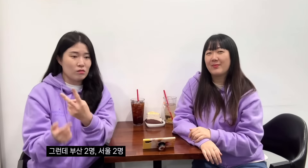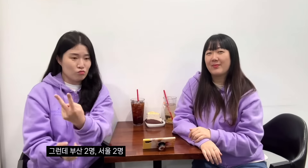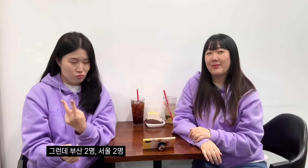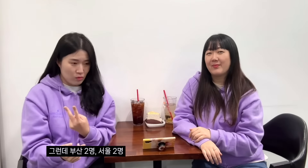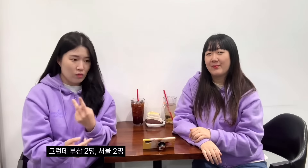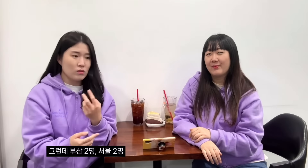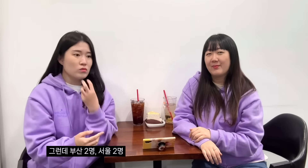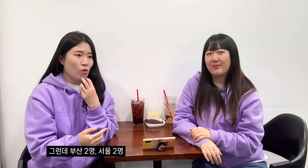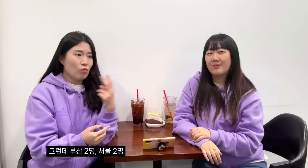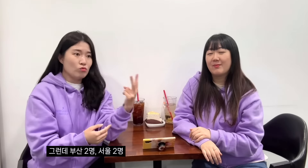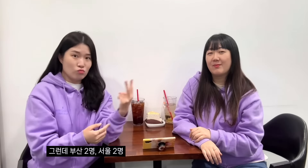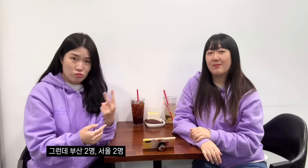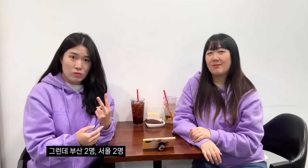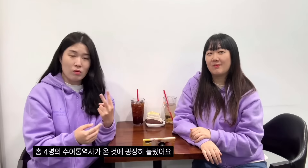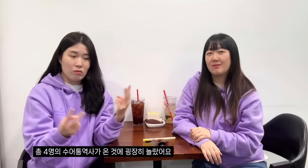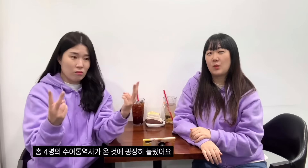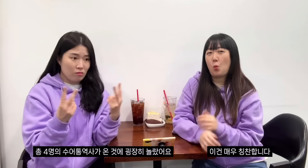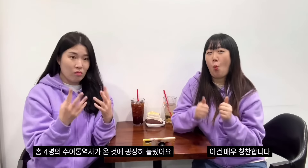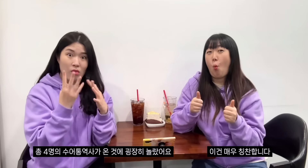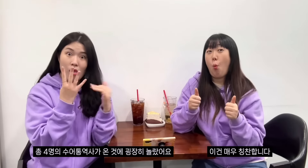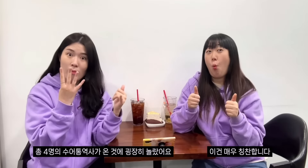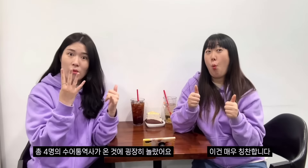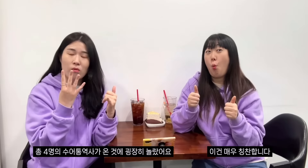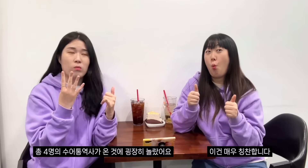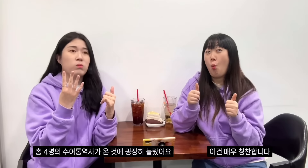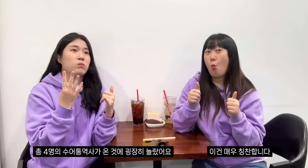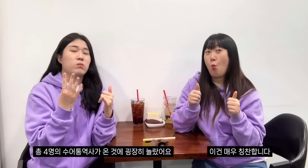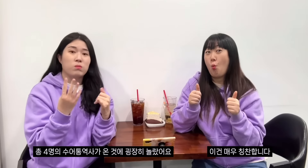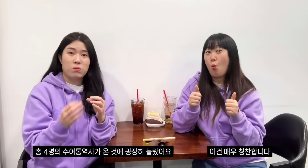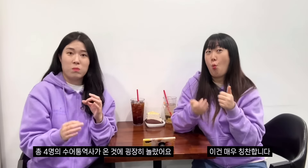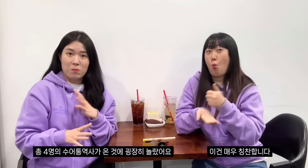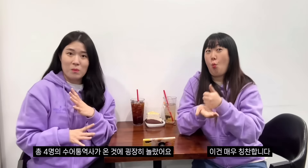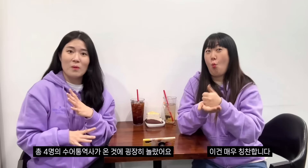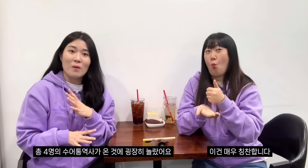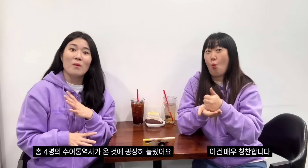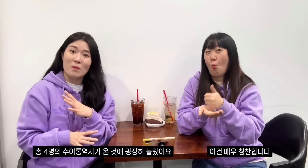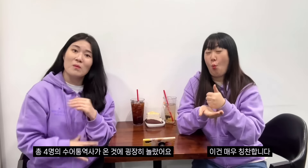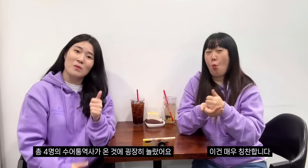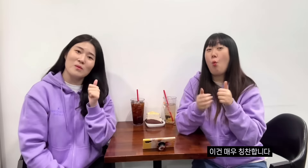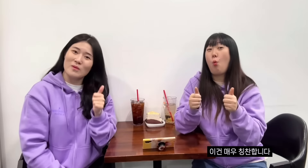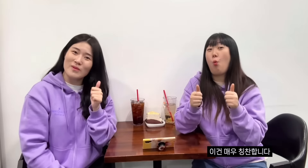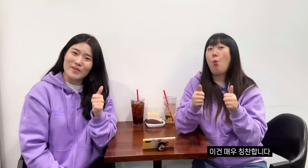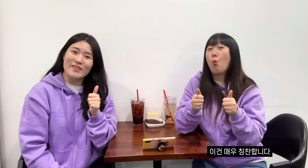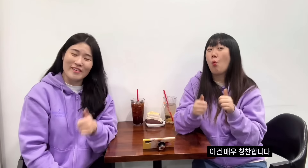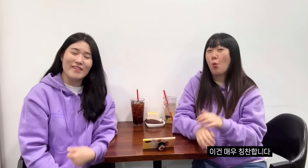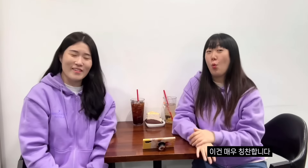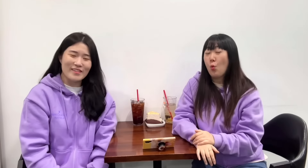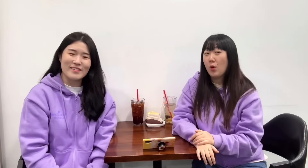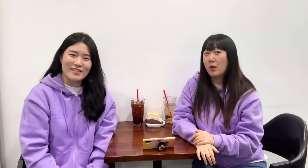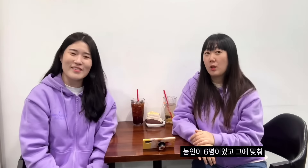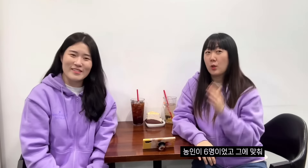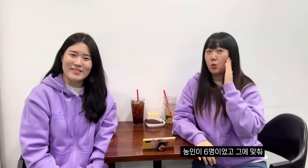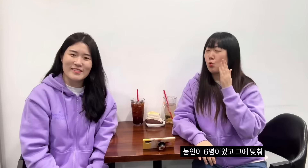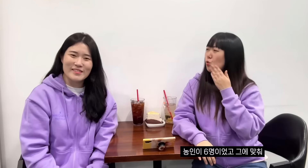By the way, 2 in Busan and 2 in Seoul I was very surprised that a total of 4 sign language interpreters came. this is very commendable